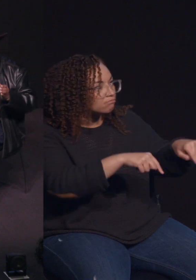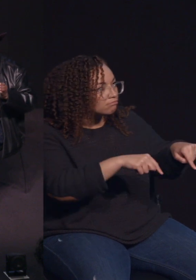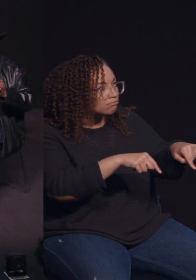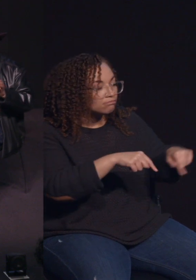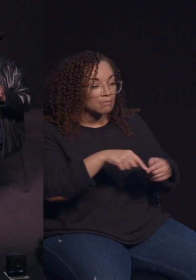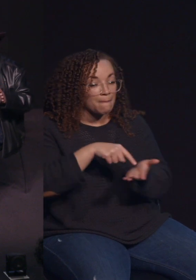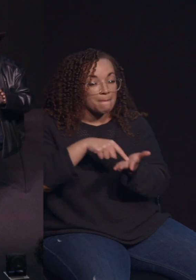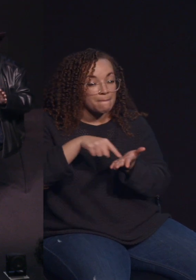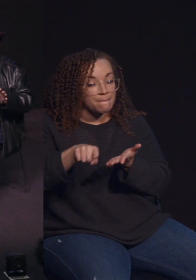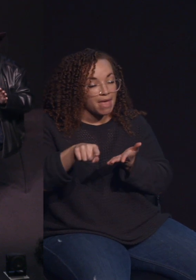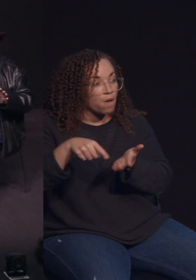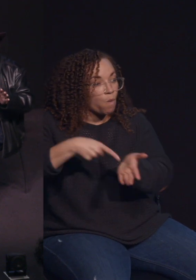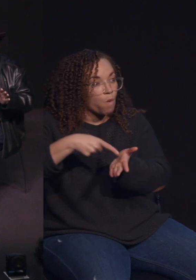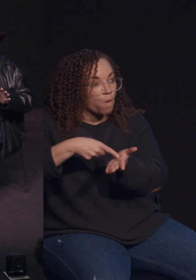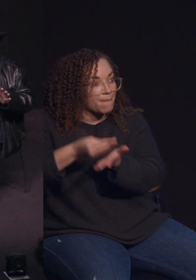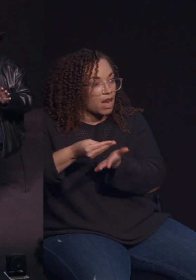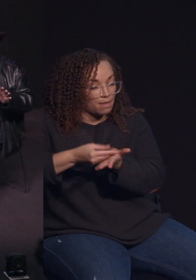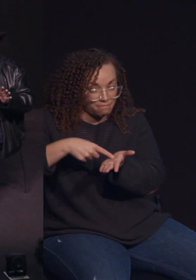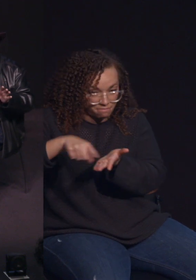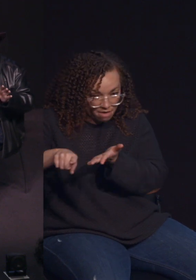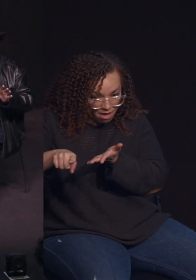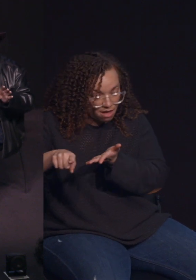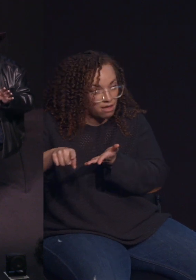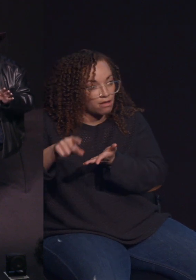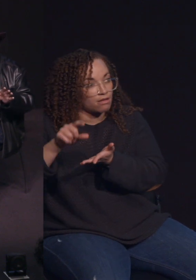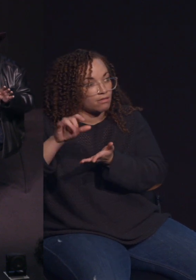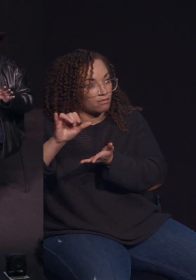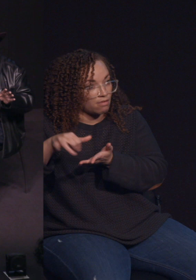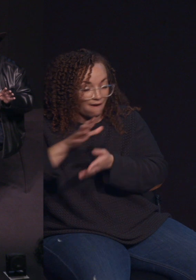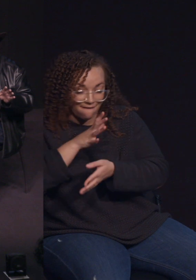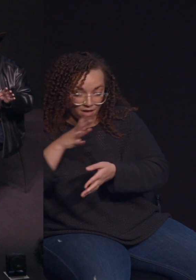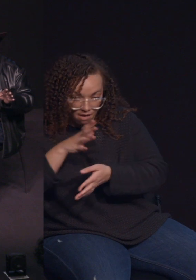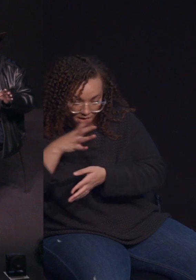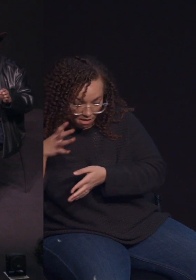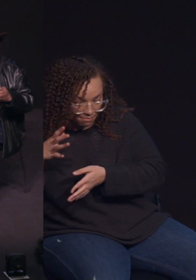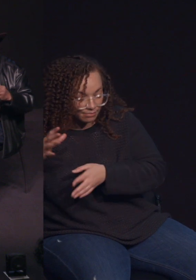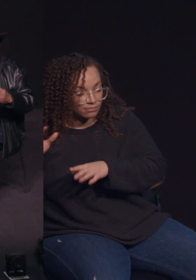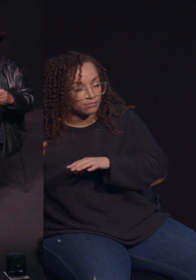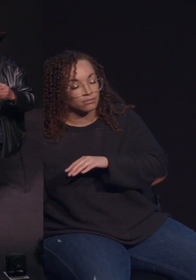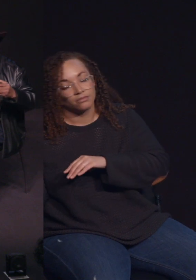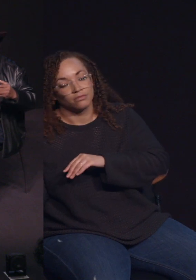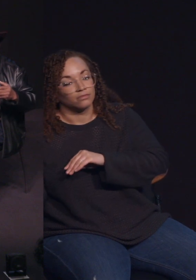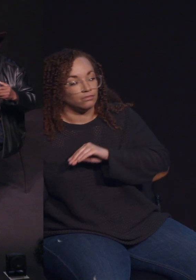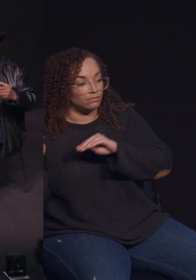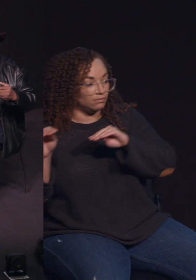My grandfather had the last wagonload of cotton to go in there so I went into town with him.